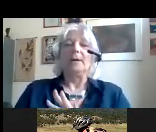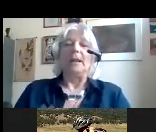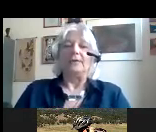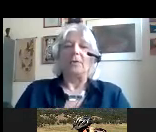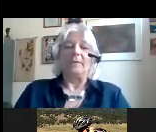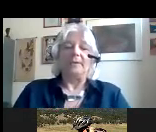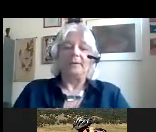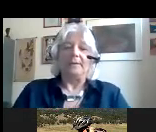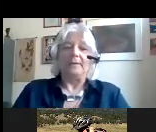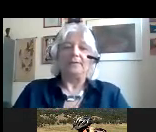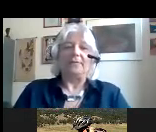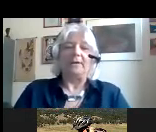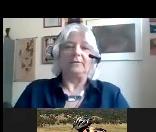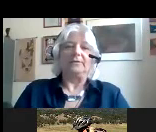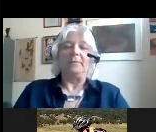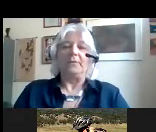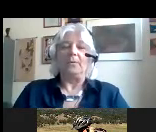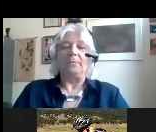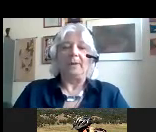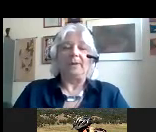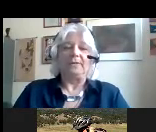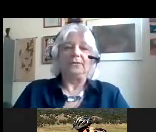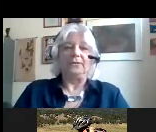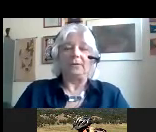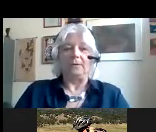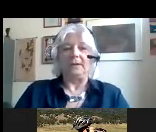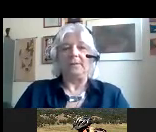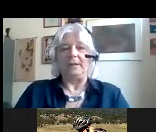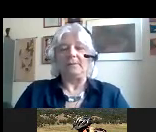A lot of trauma survivors have been told by individuals that hurt them that they could be